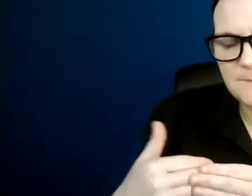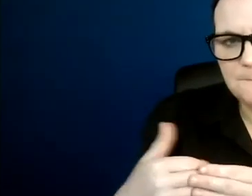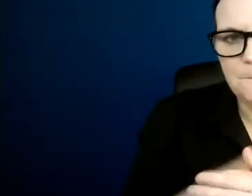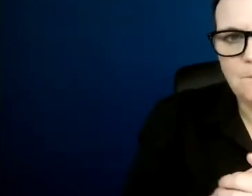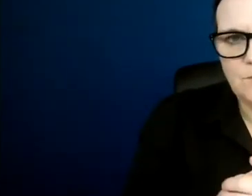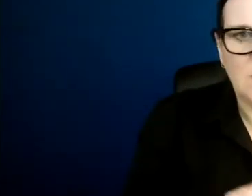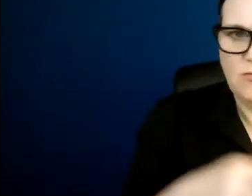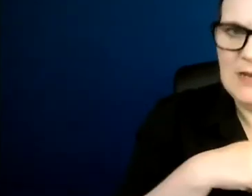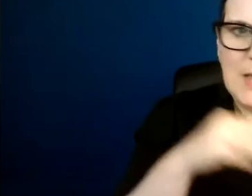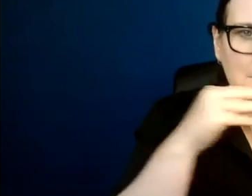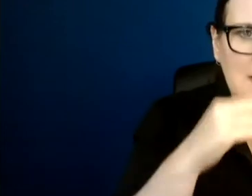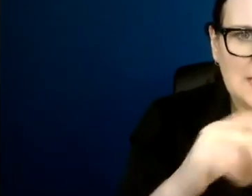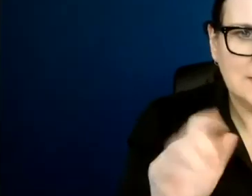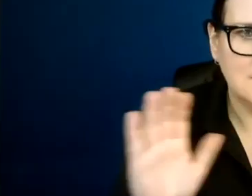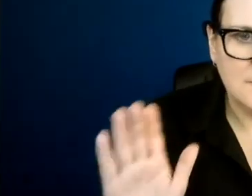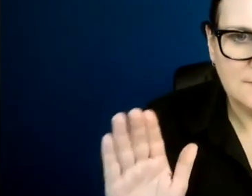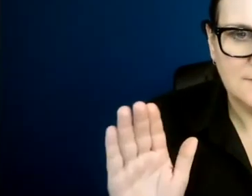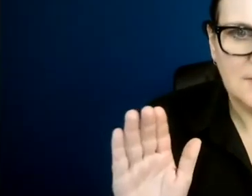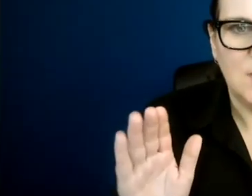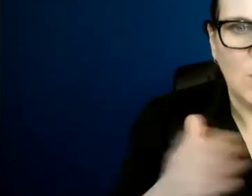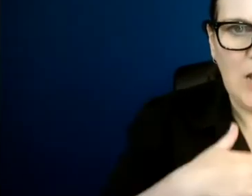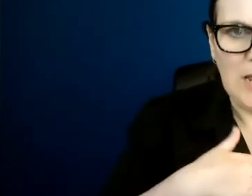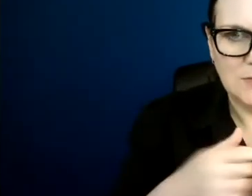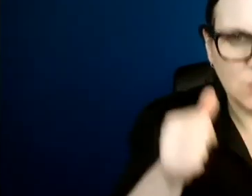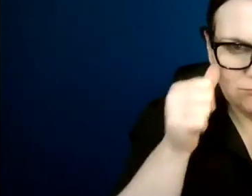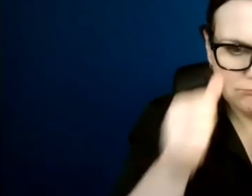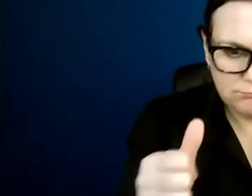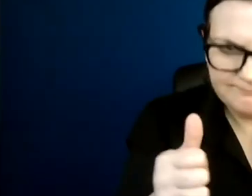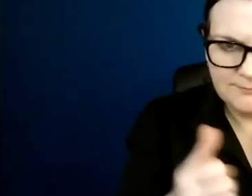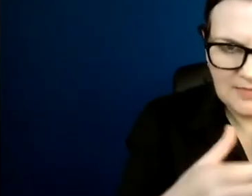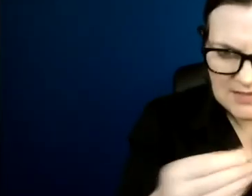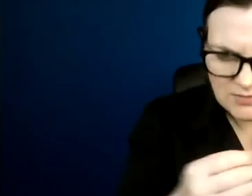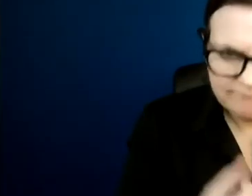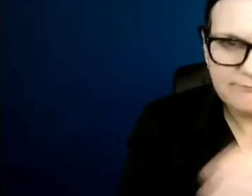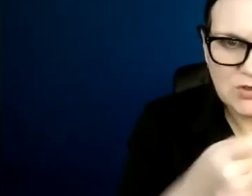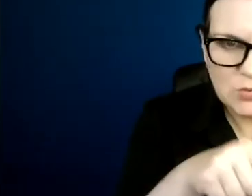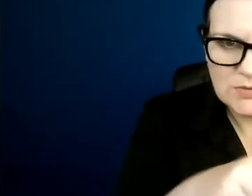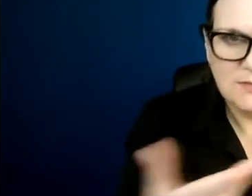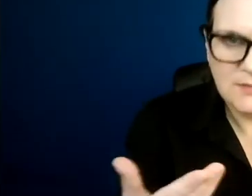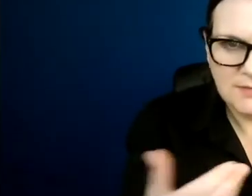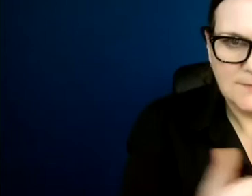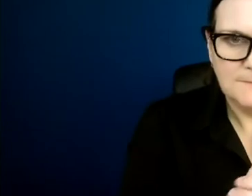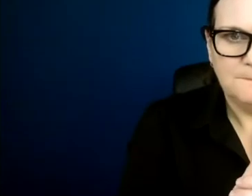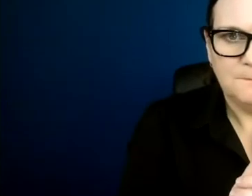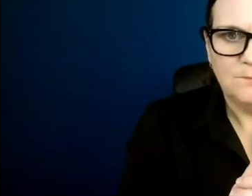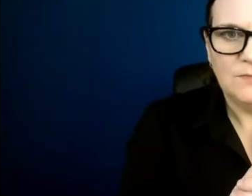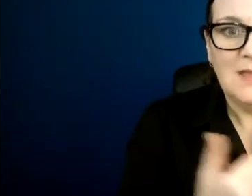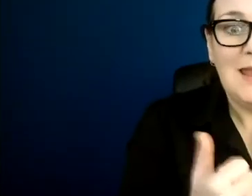it when I say it, that we would like to address issues, so to Patricia's point there, please do